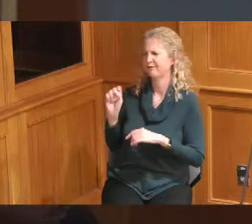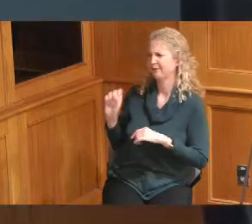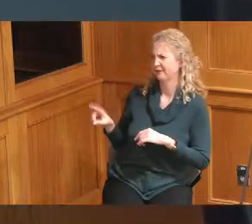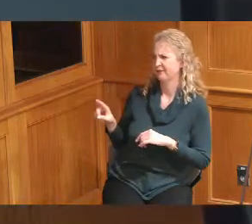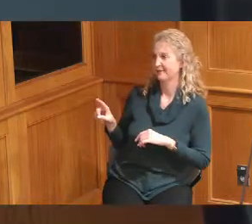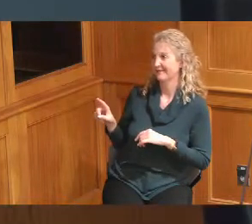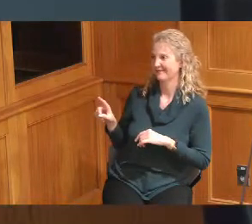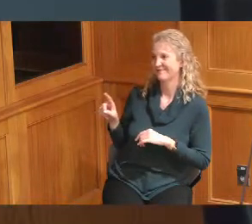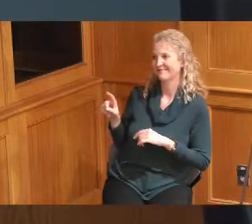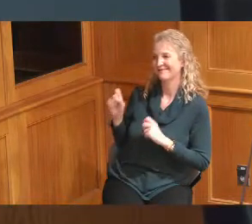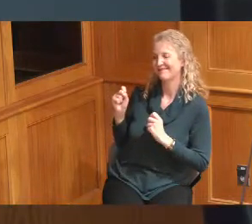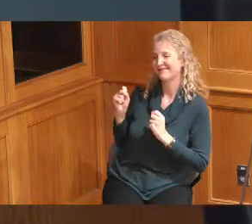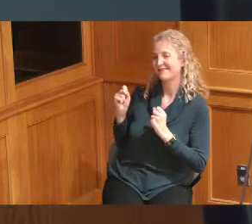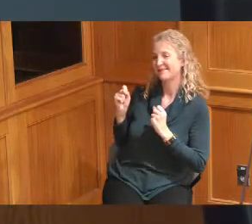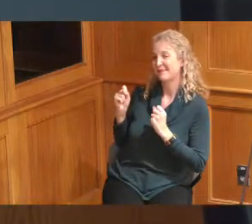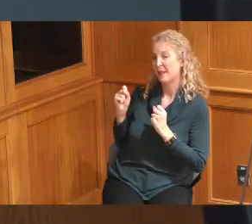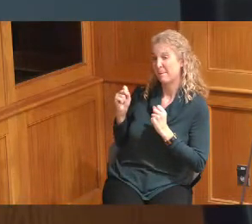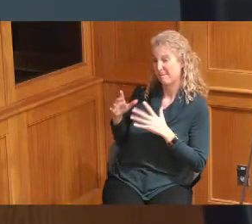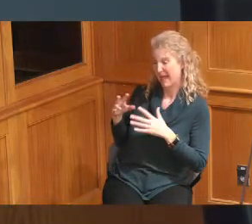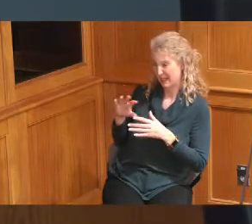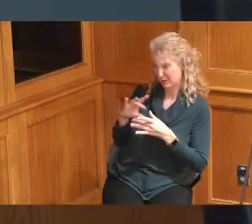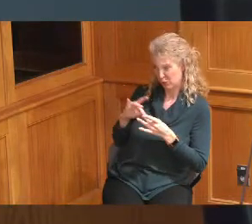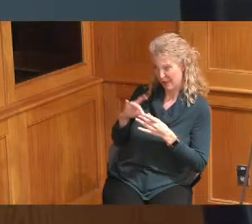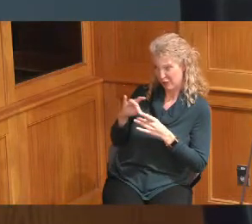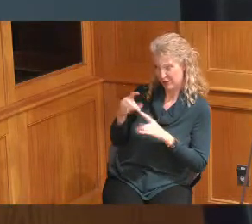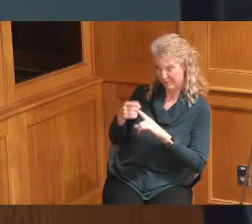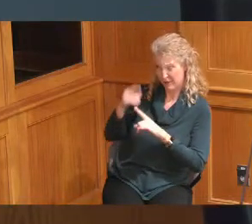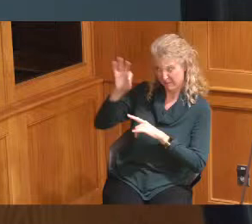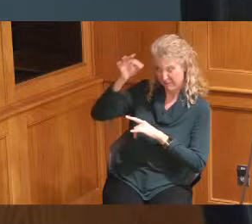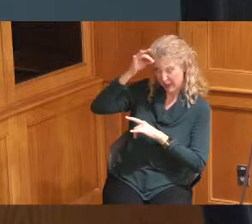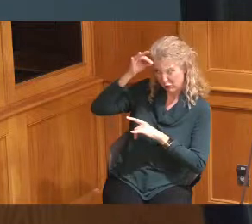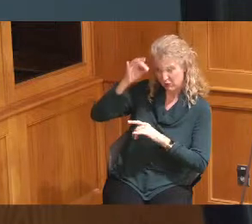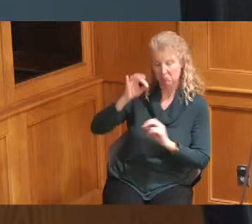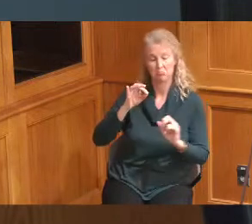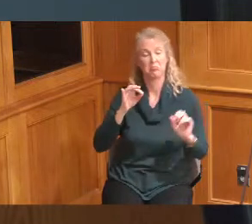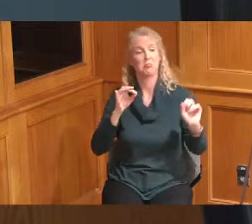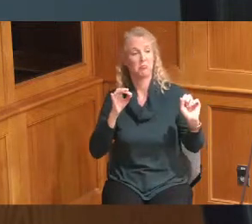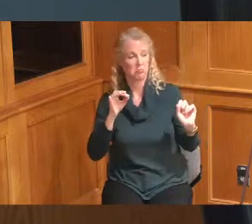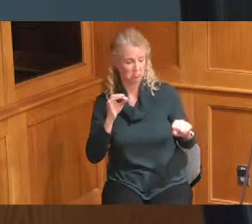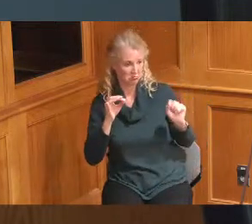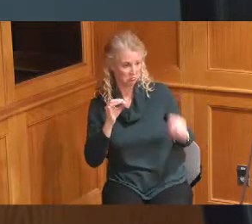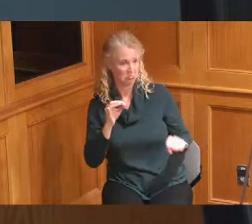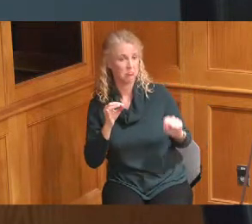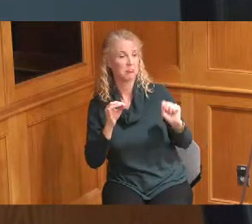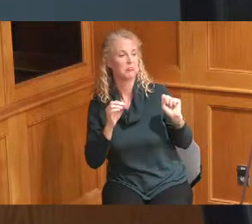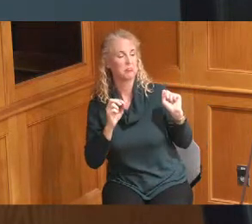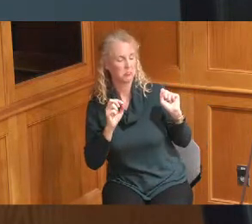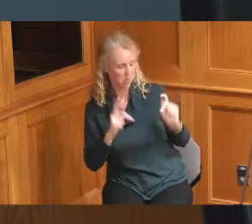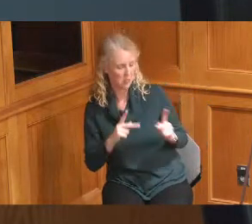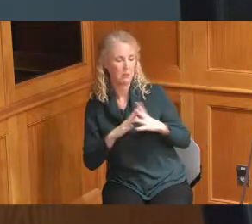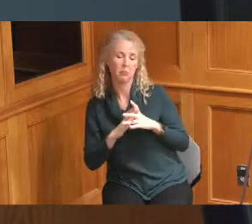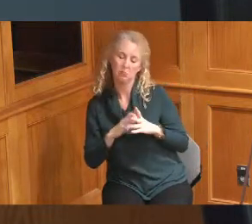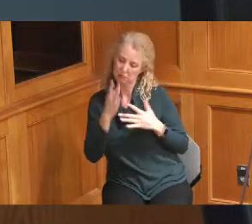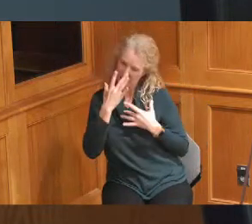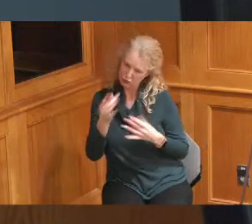that you're referring to federal grants yes okay we've got some yeah interesting Dynamics right now